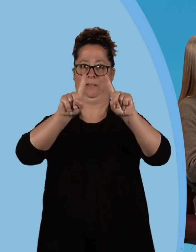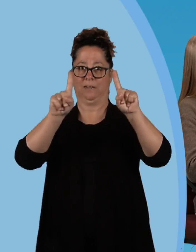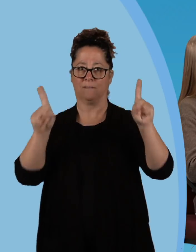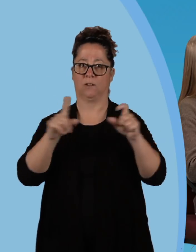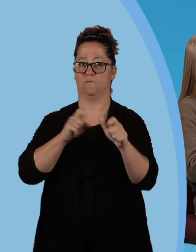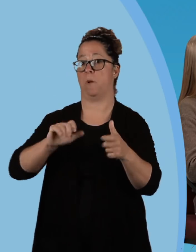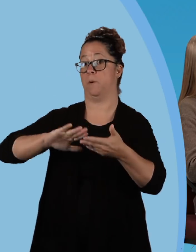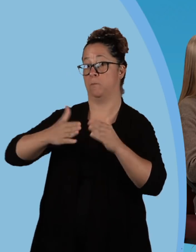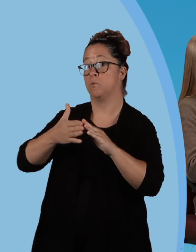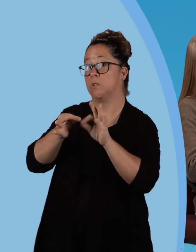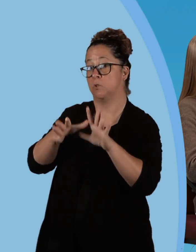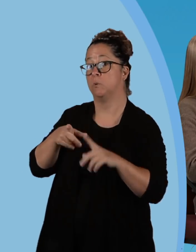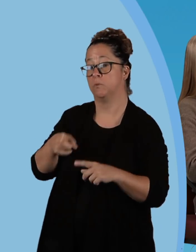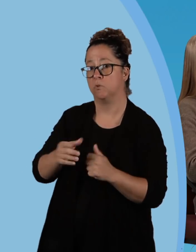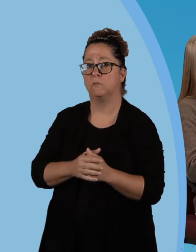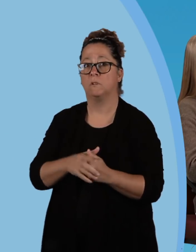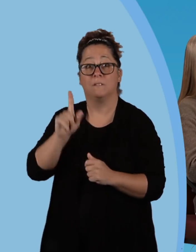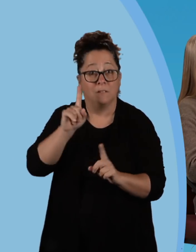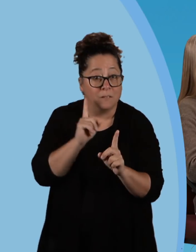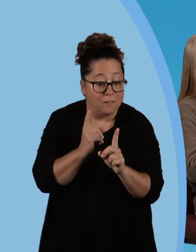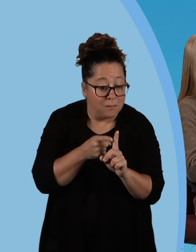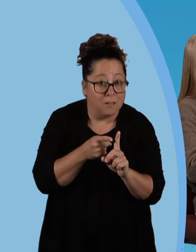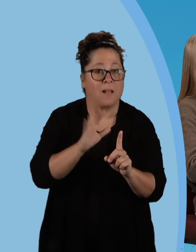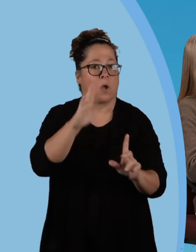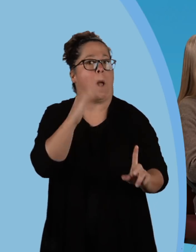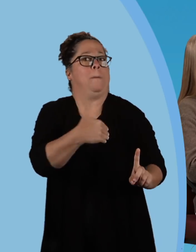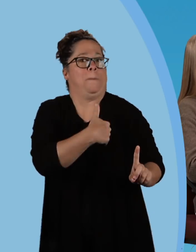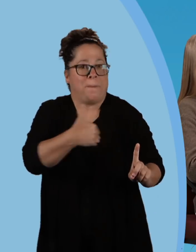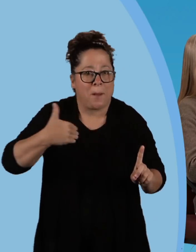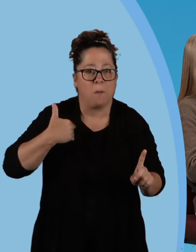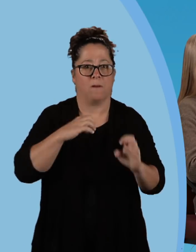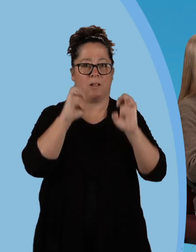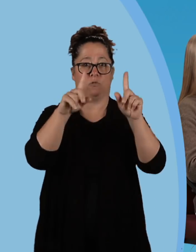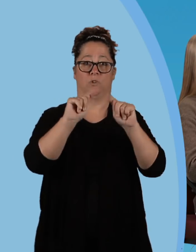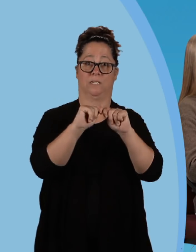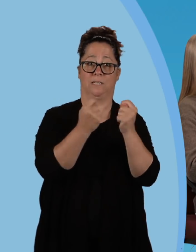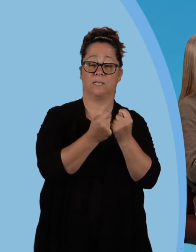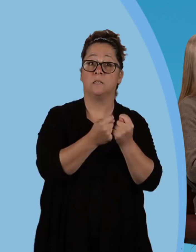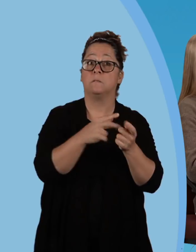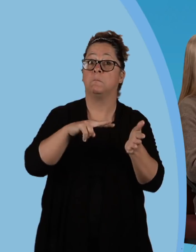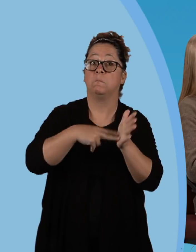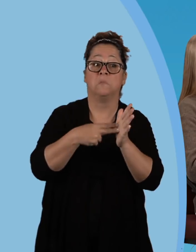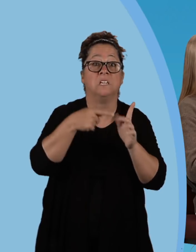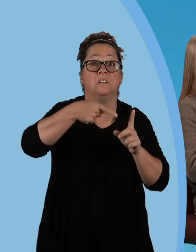of the educational team. That's really important. That's very different than a community interpreter.